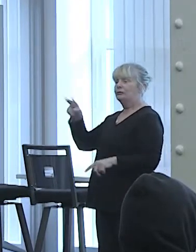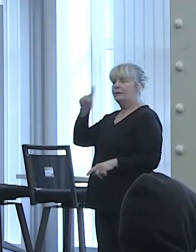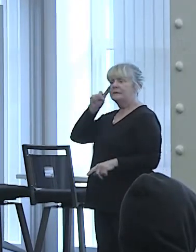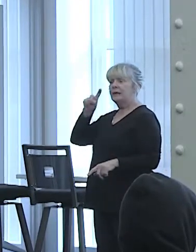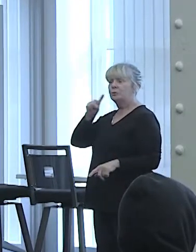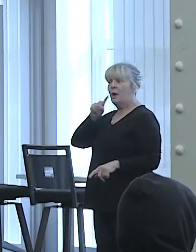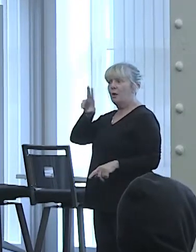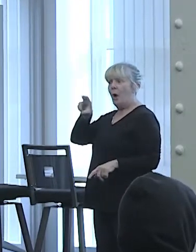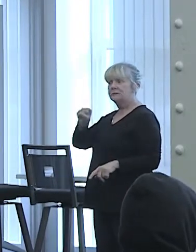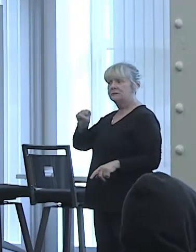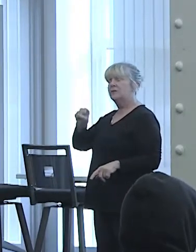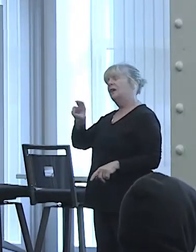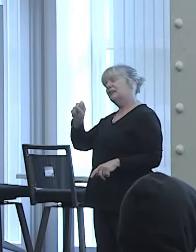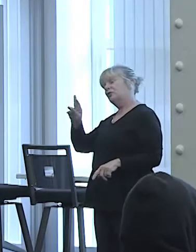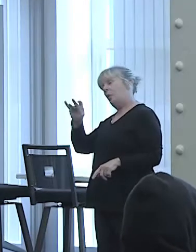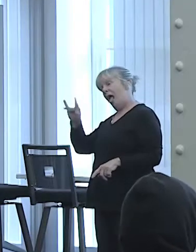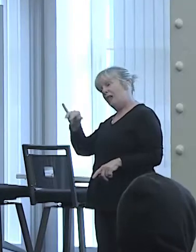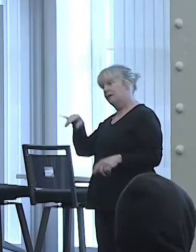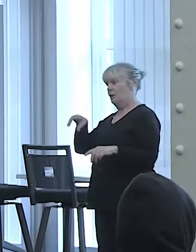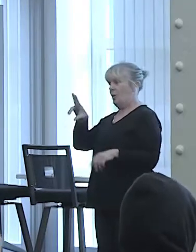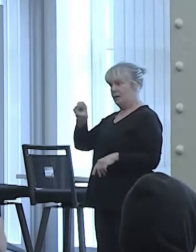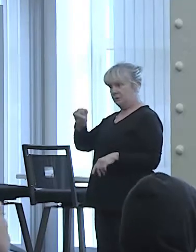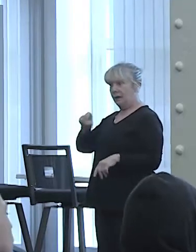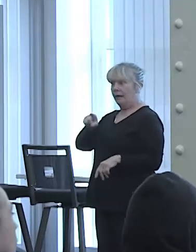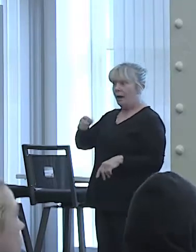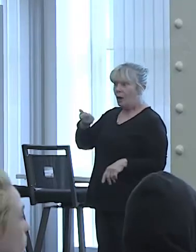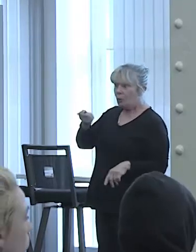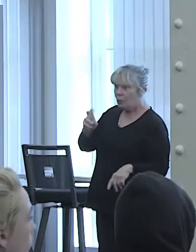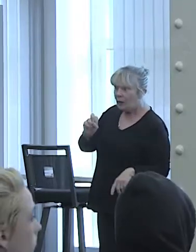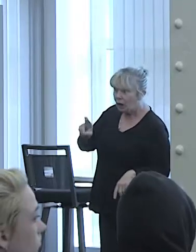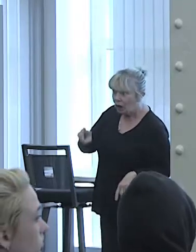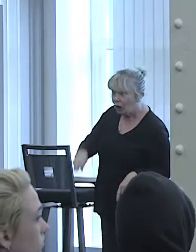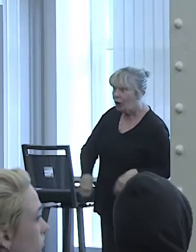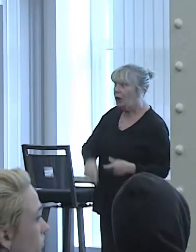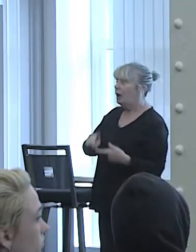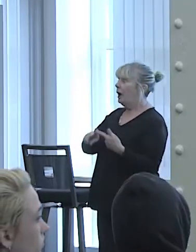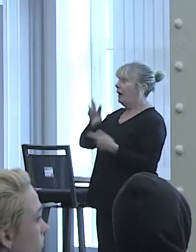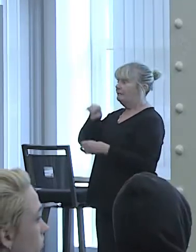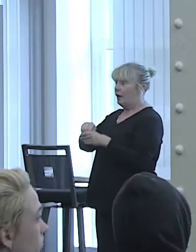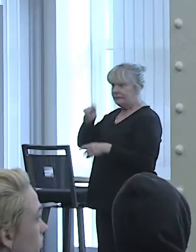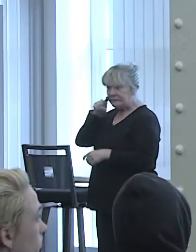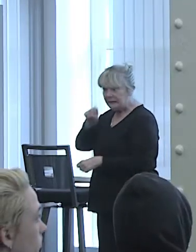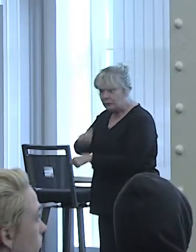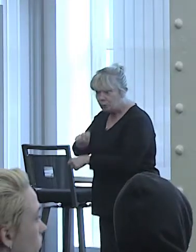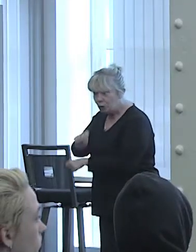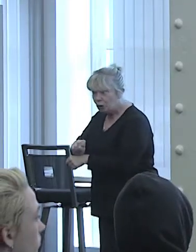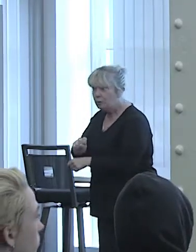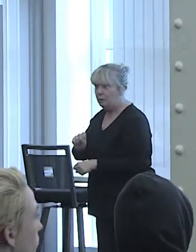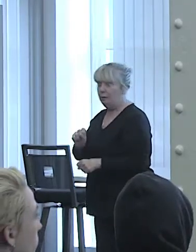and in the Western world. If you were queer, if you engaged in sex work. This continues to be the case.